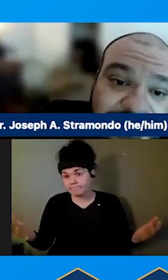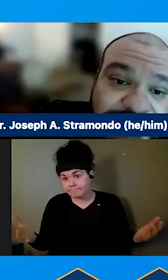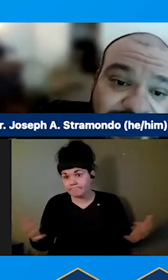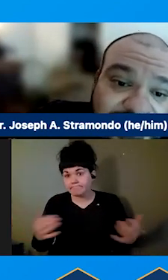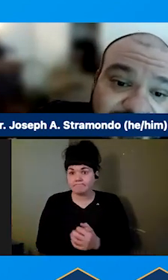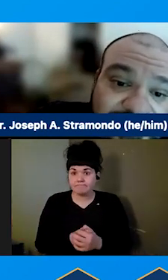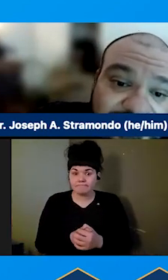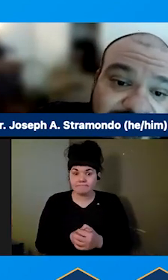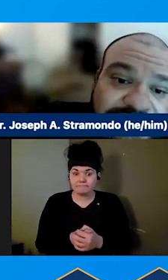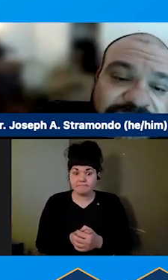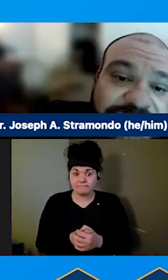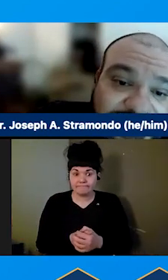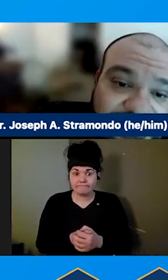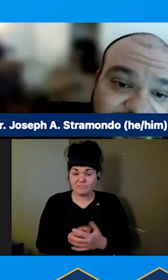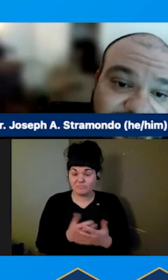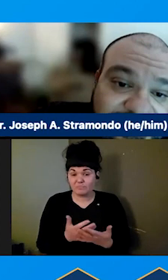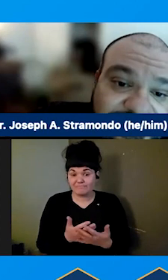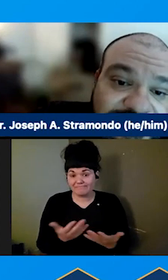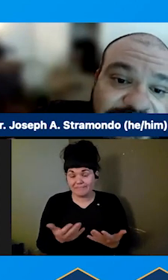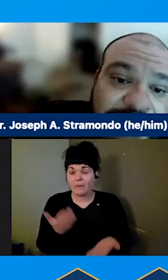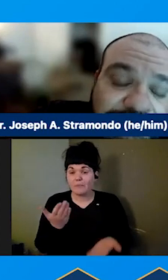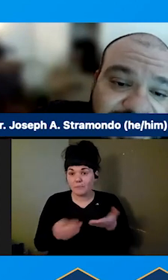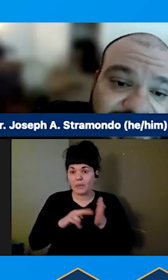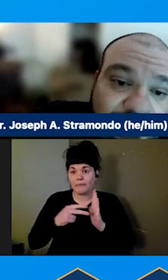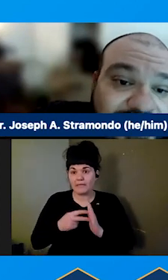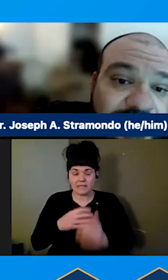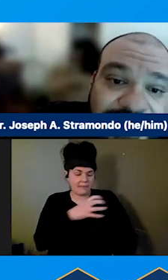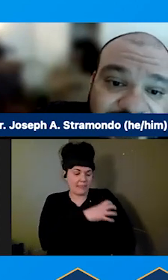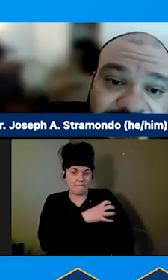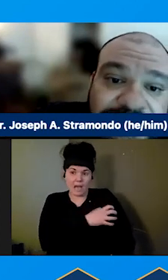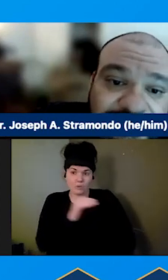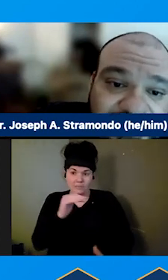the power disparity exists that would make whatever arrangement